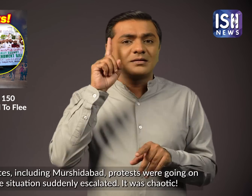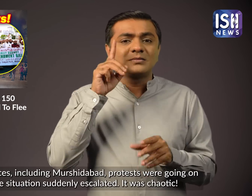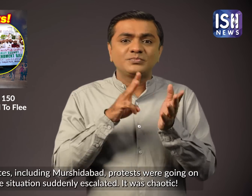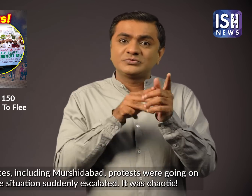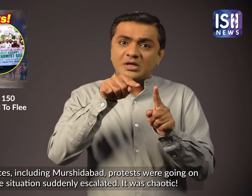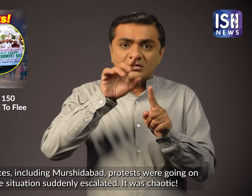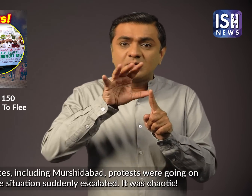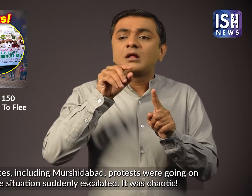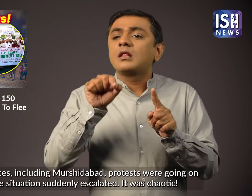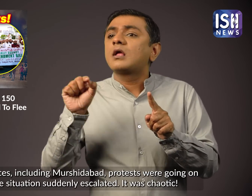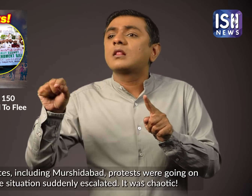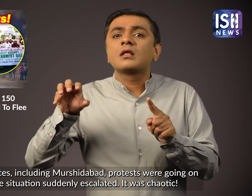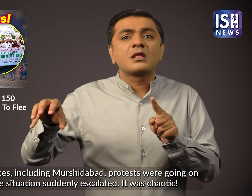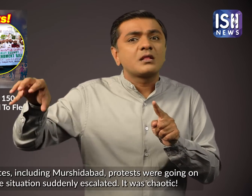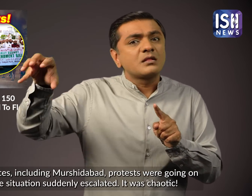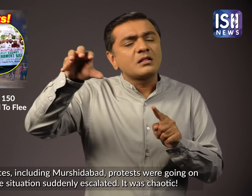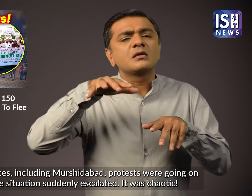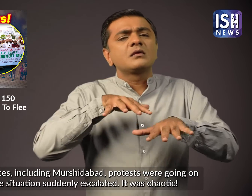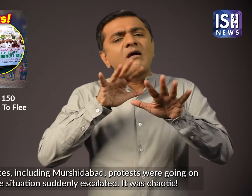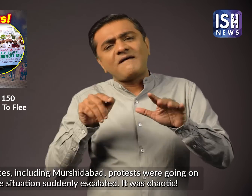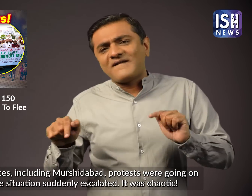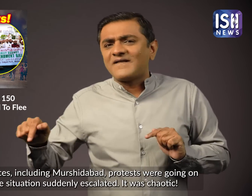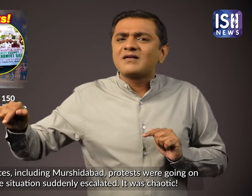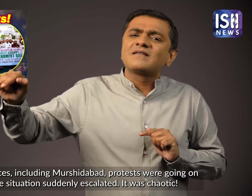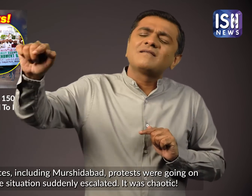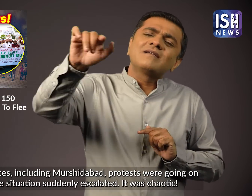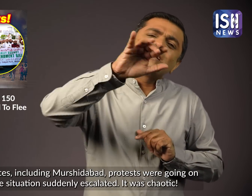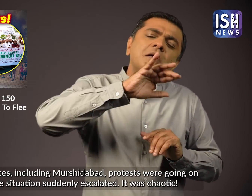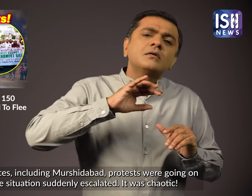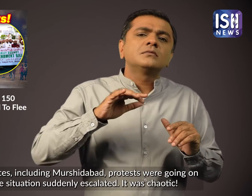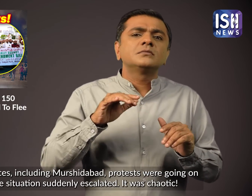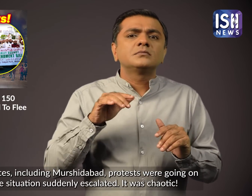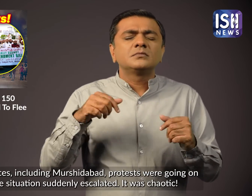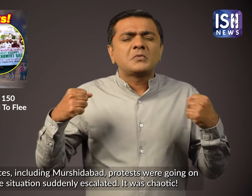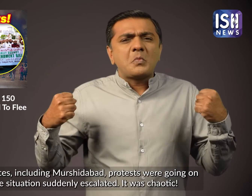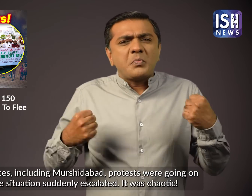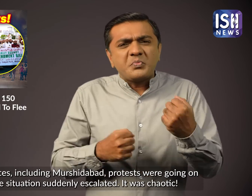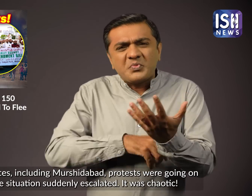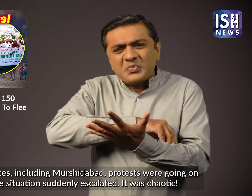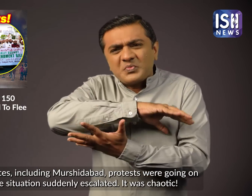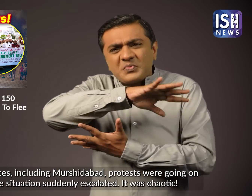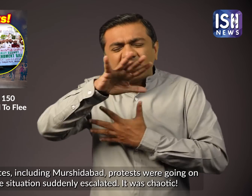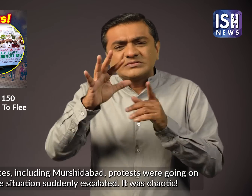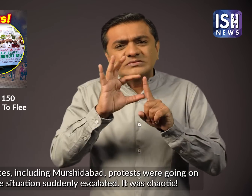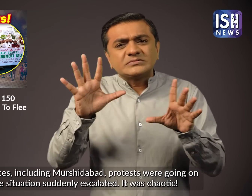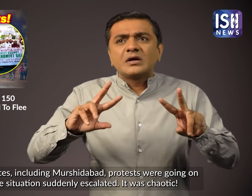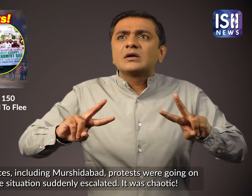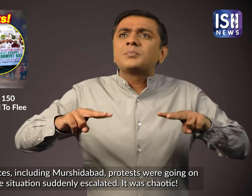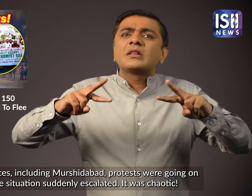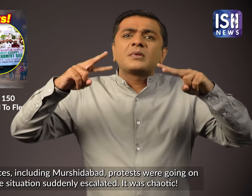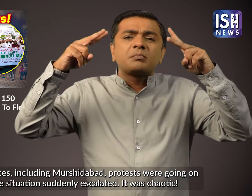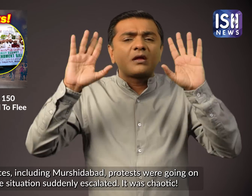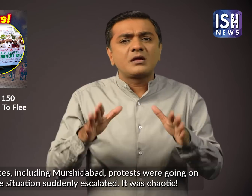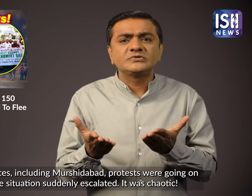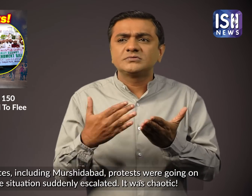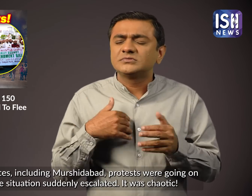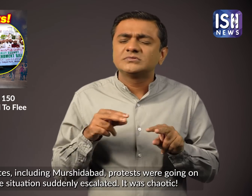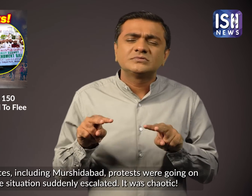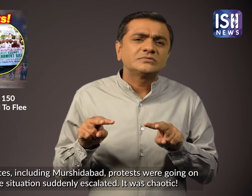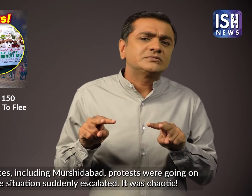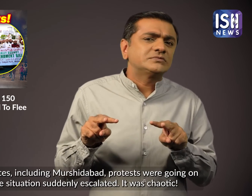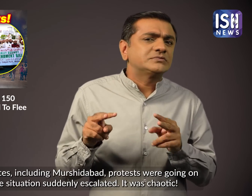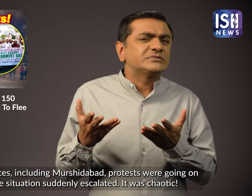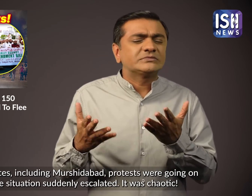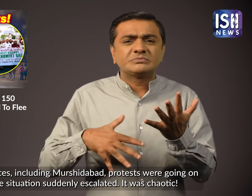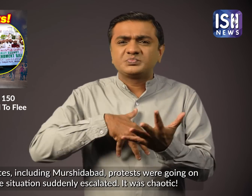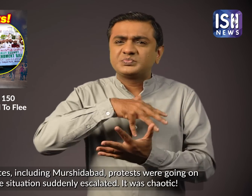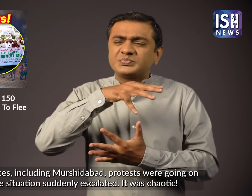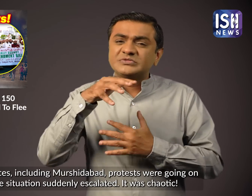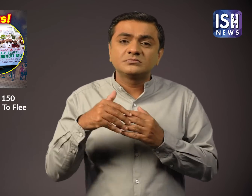In several places, including Murshidabad, protests were going on when the situation suddenly escalated. It was chaotic!